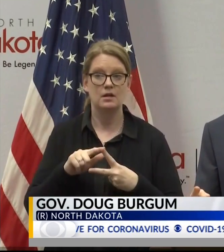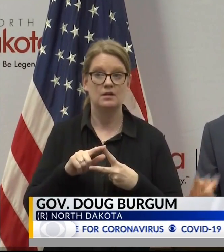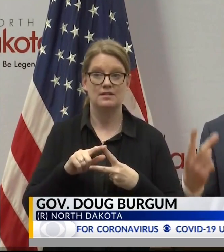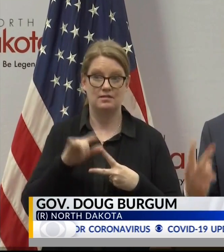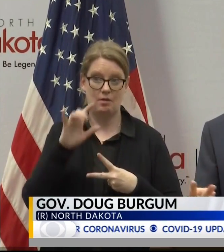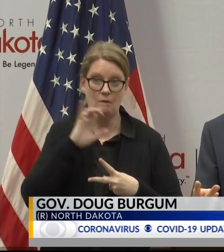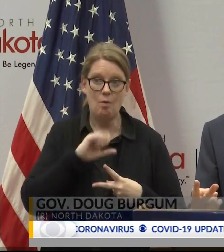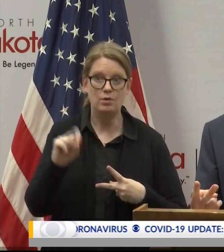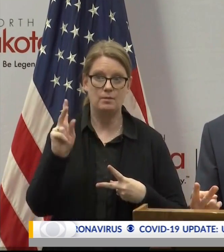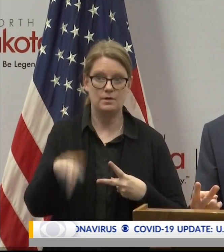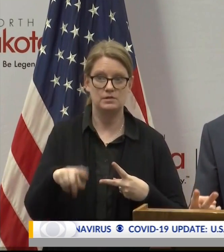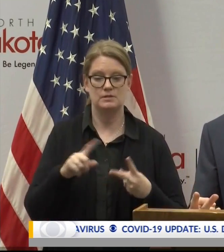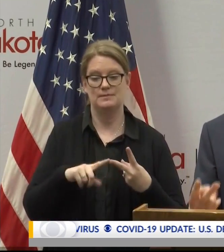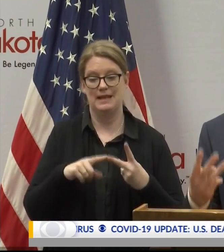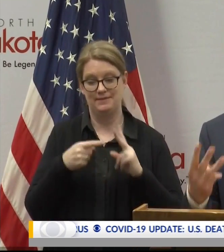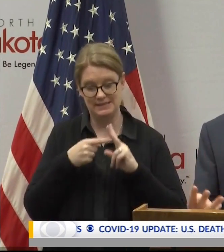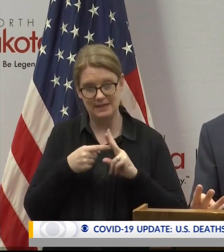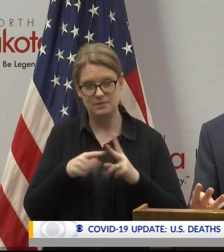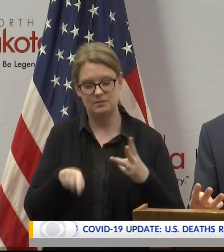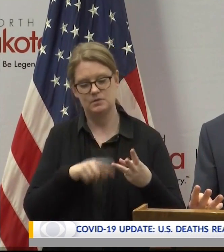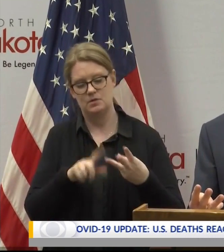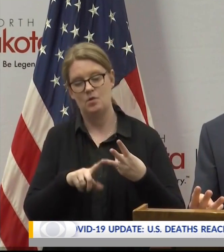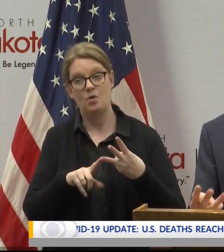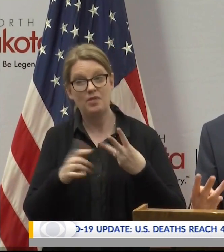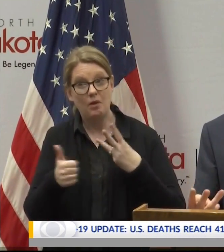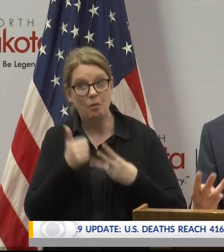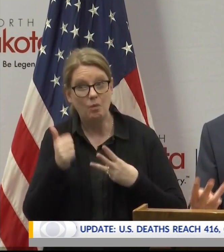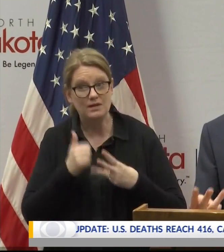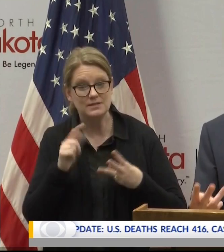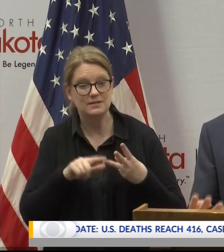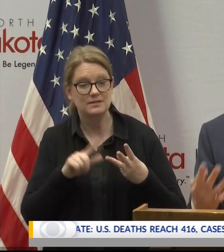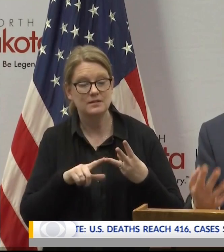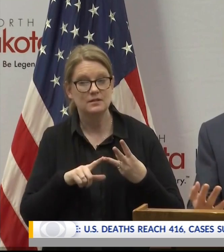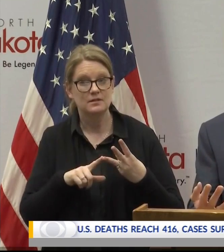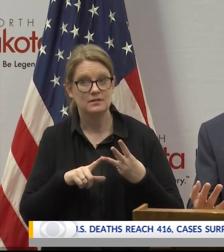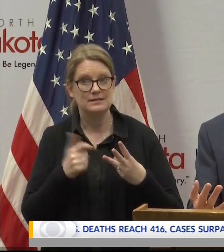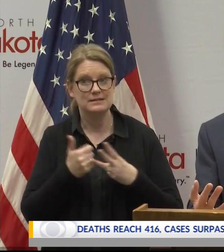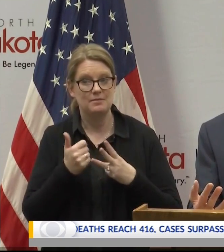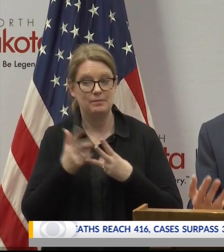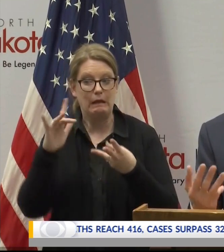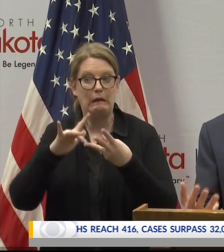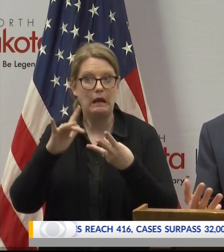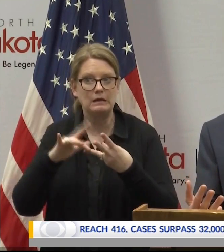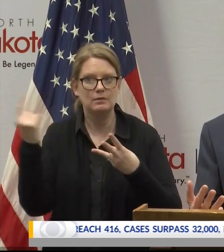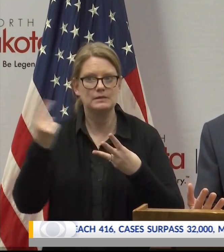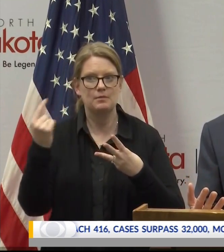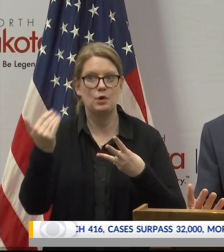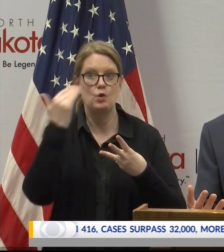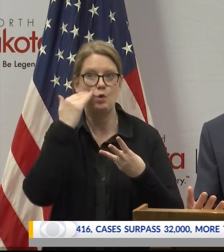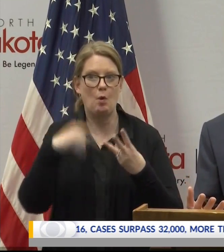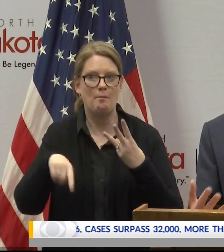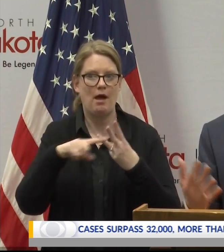VULNEABLE POPULATION, THAT HAVE SYMPTOMS, OR THEY ARE AT RISK, MEANING THAT THEY HAVE BEEN IN CONTACT WITH SOMEONE THAT IS